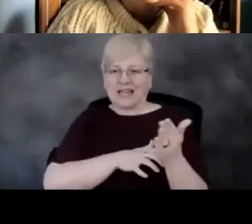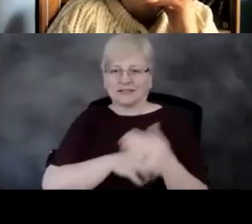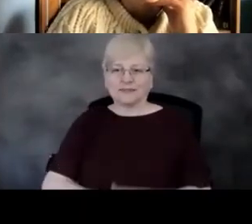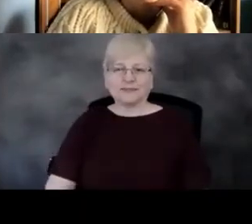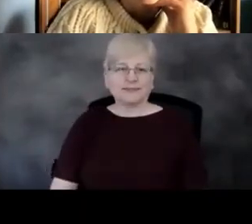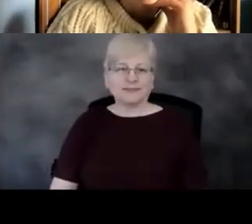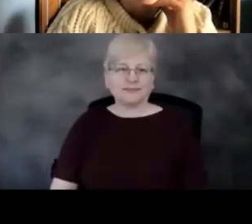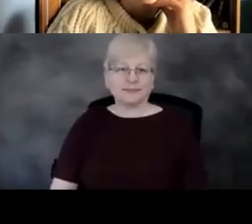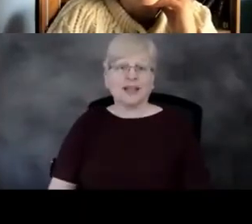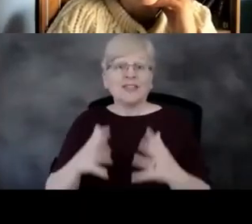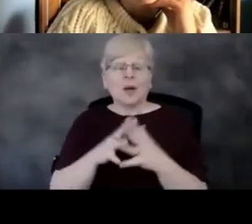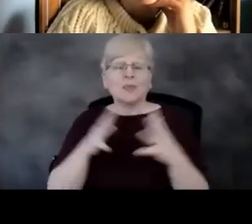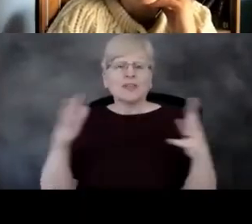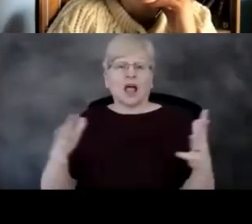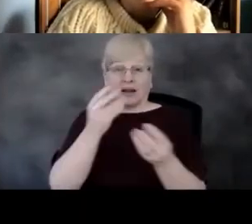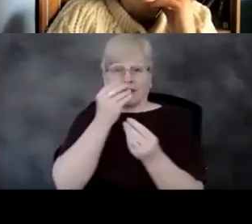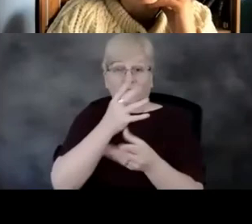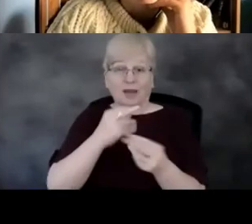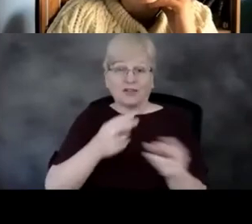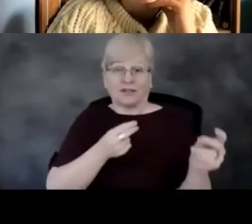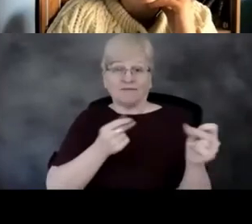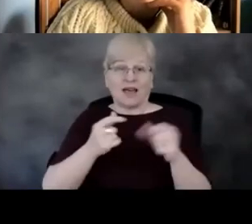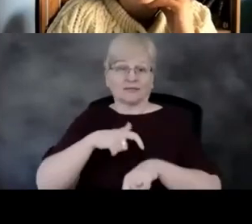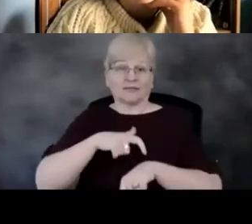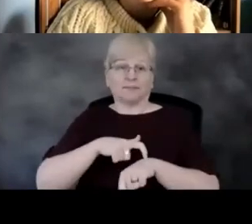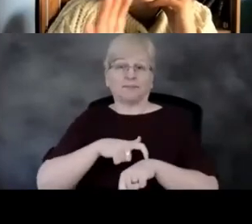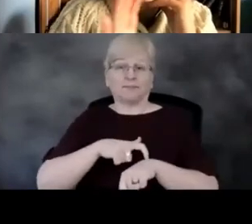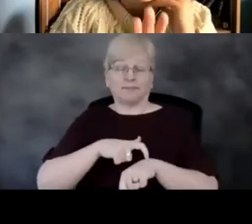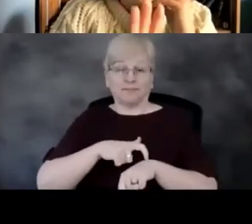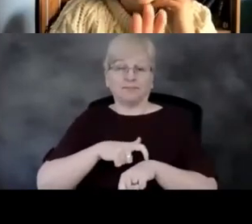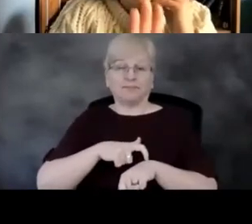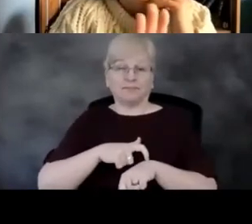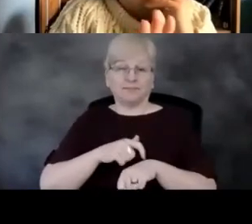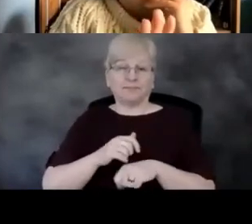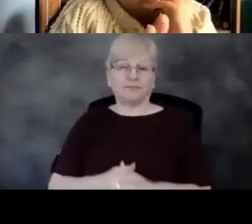in a quick amount of time. 17:34:54 While the e-mail has been shared